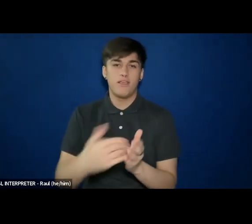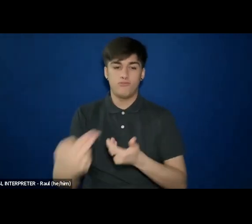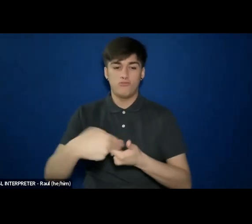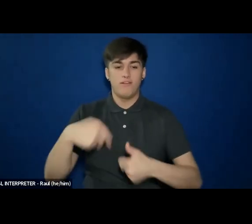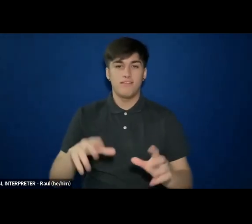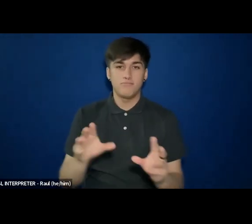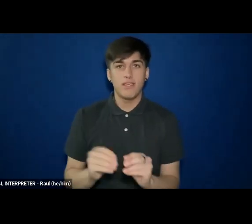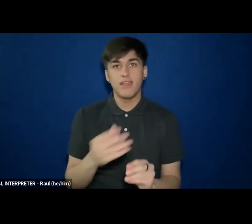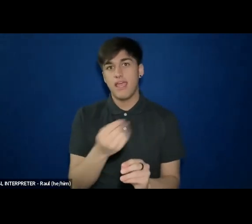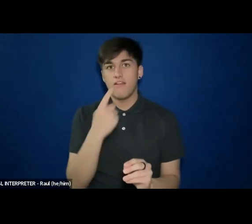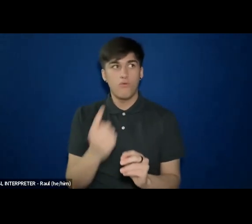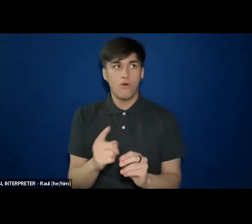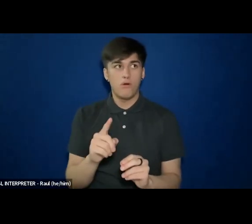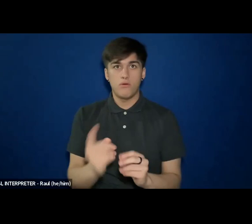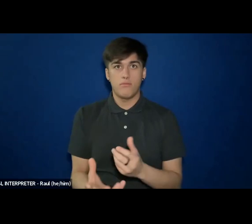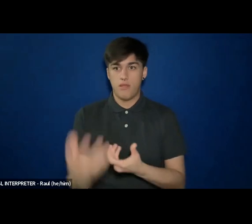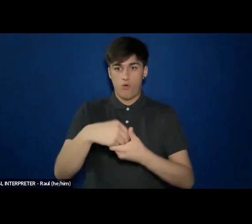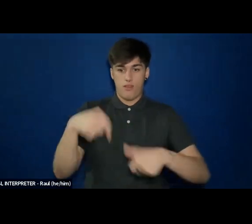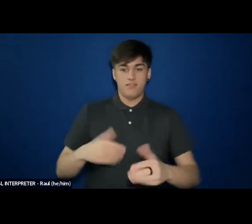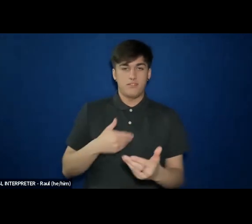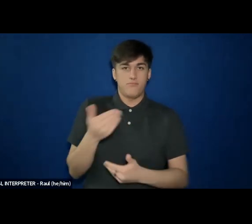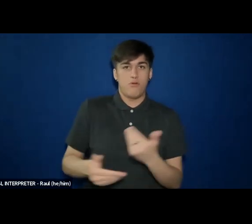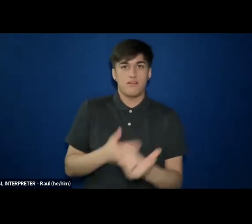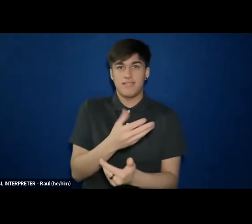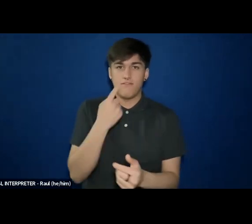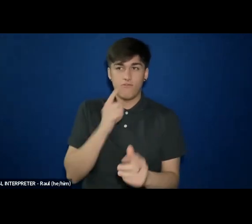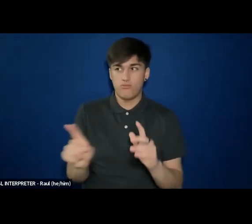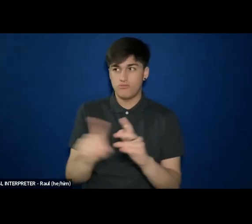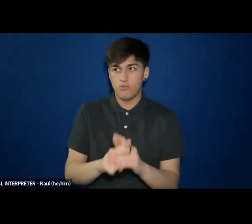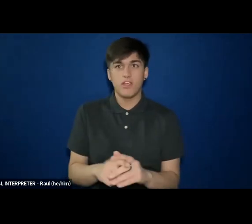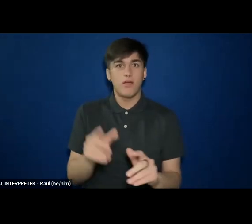people to come and have their voices hard to, because we want to hear from all of the community